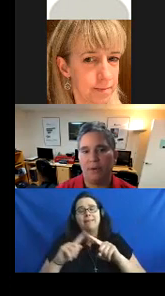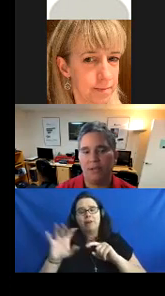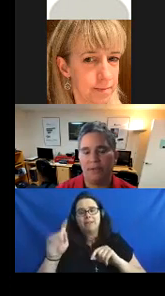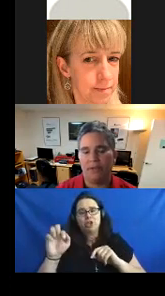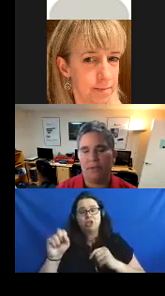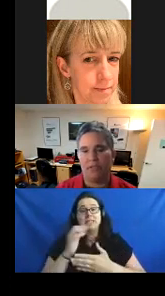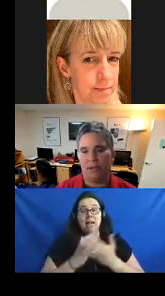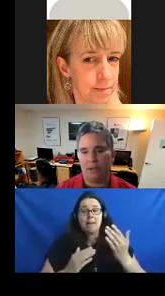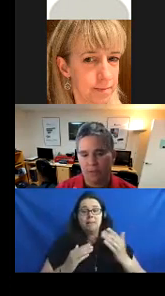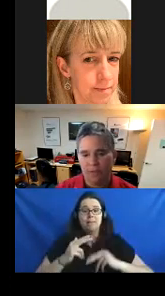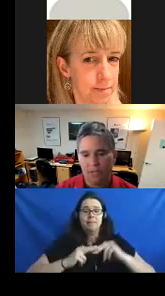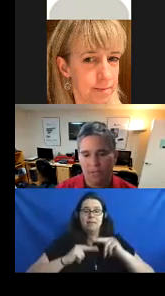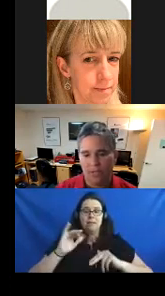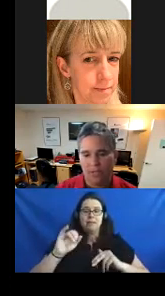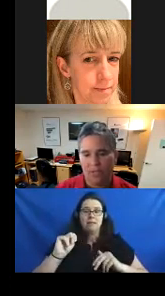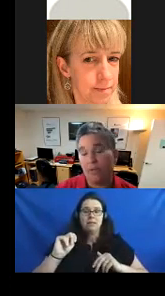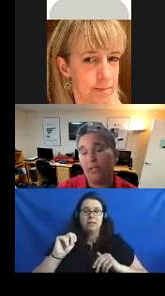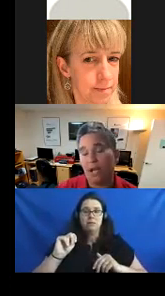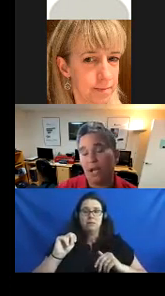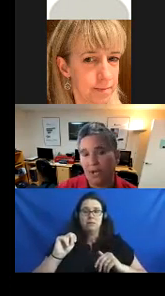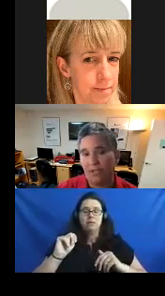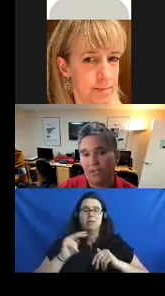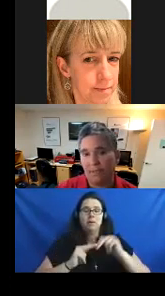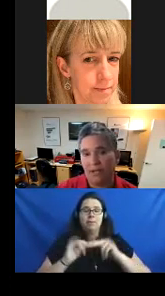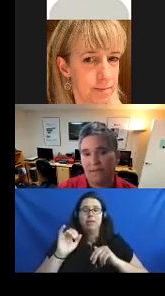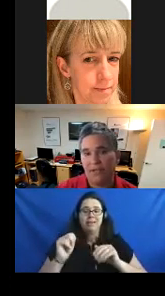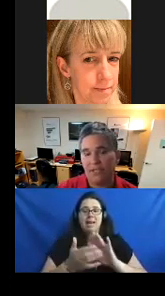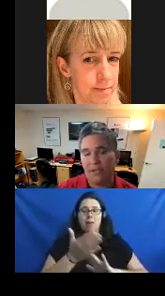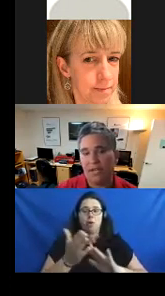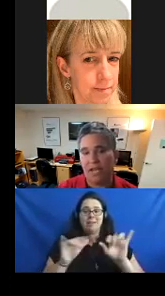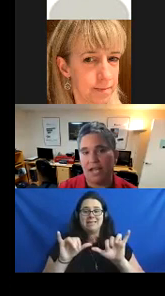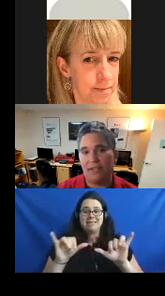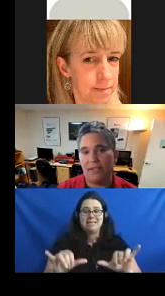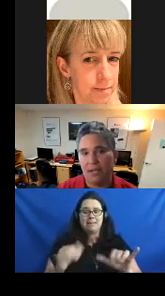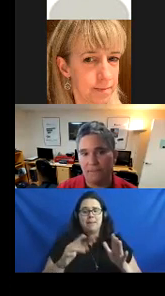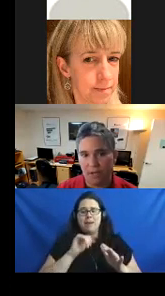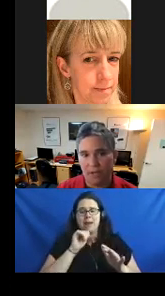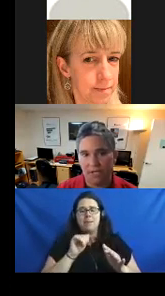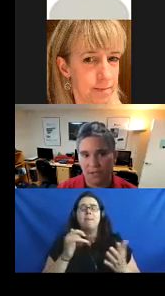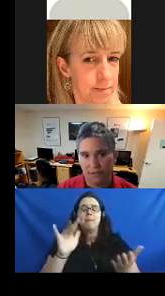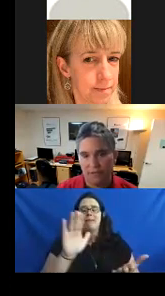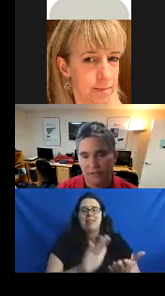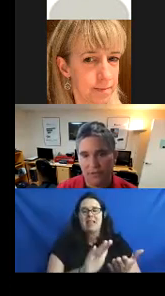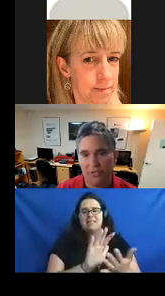SOME OF THE BUILT-IN -- THE BUILT-IN OPERATING SYSTEM MAGNIFICATION MAY NOT HAVE AS MANY OF THESE DIFFERENT